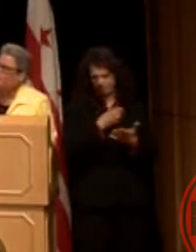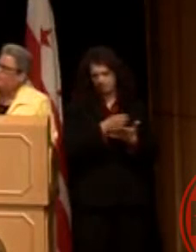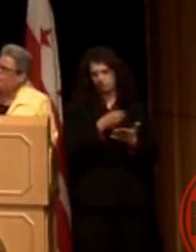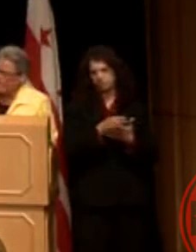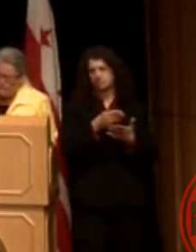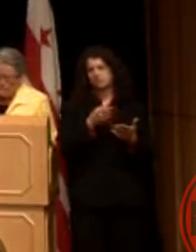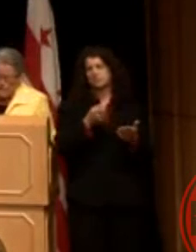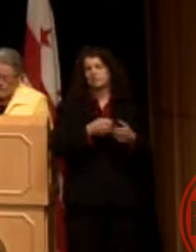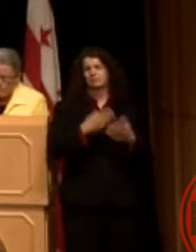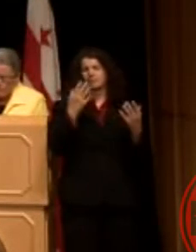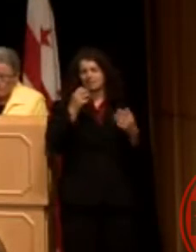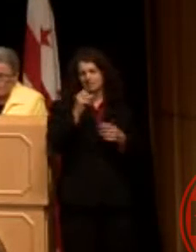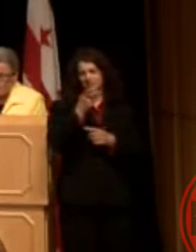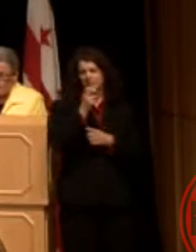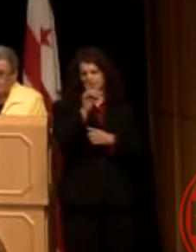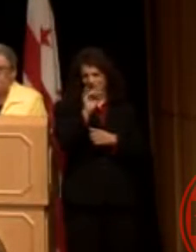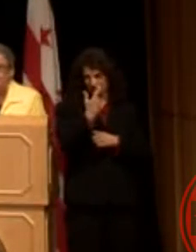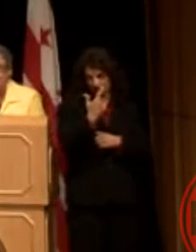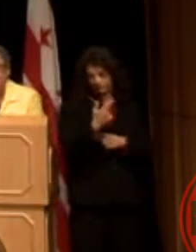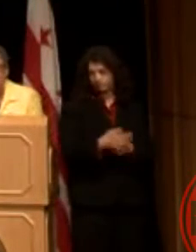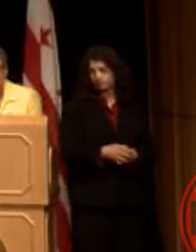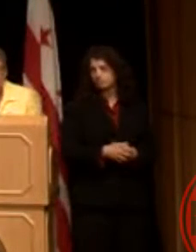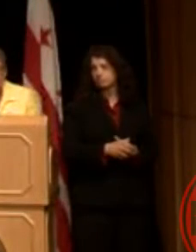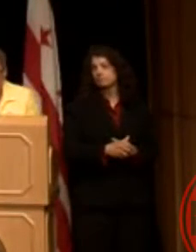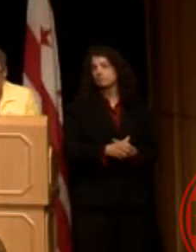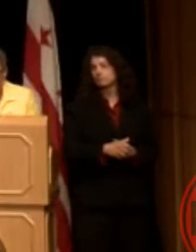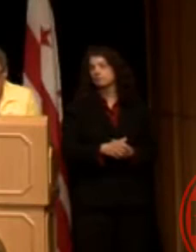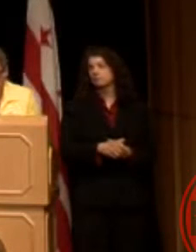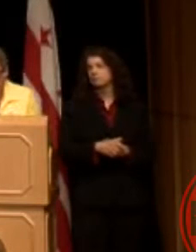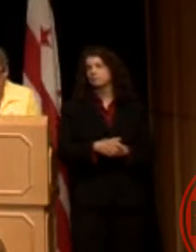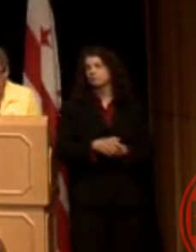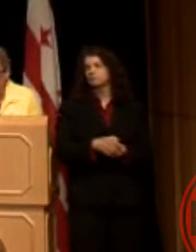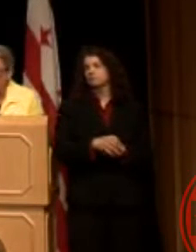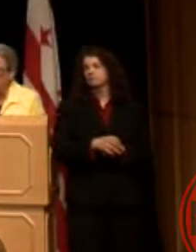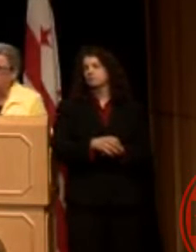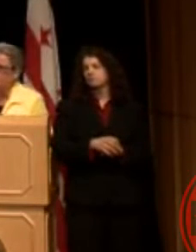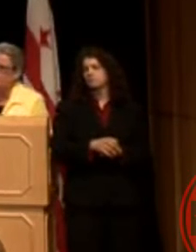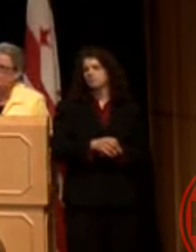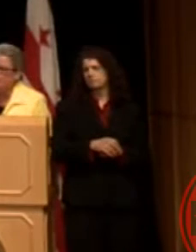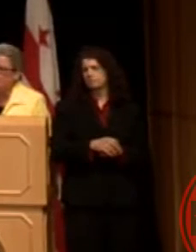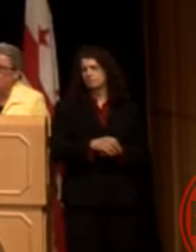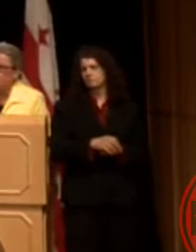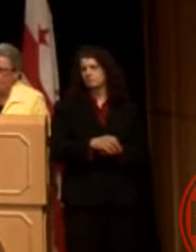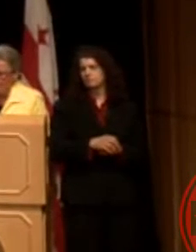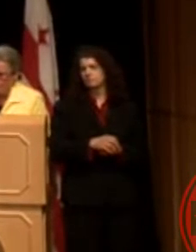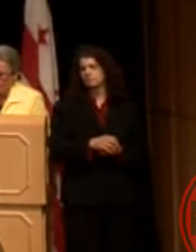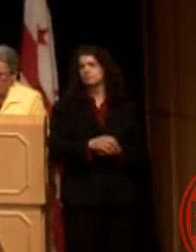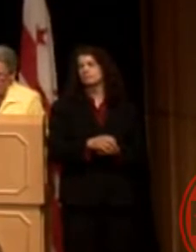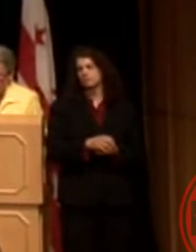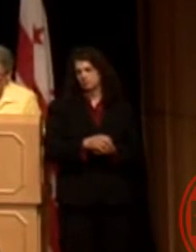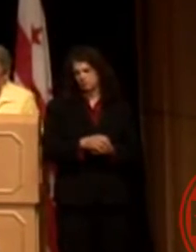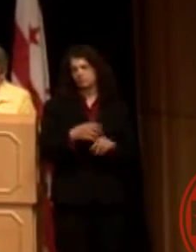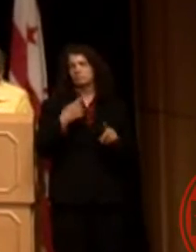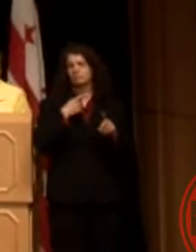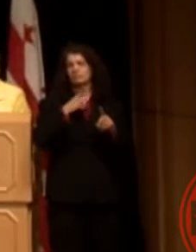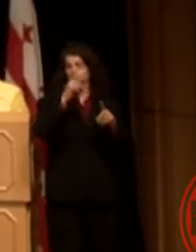SECOND, WE BELIEVE THAT PRESERVING HOMEOWNERSHIP IN OUR NEIGHBORHOODS IS THE KEY VALUE FOR THE DISTRICT.